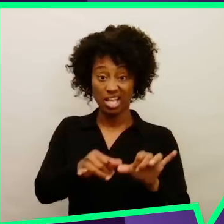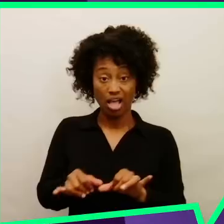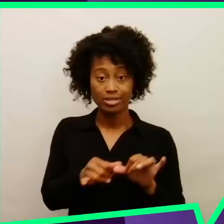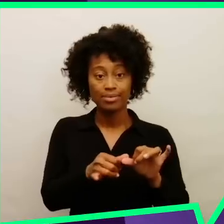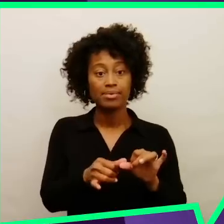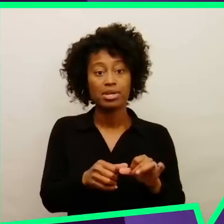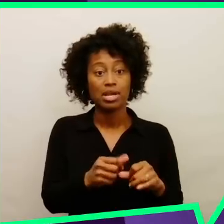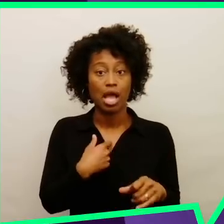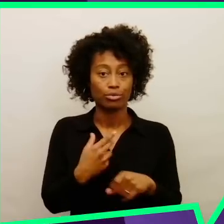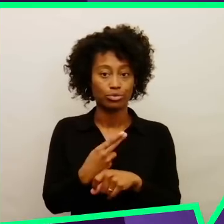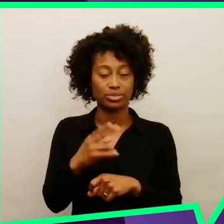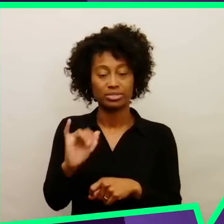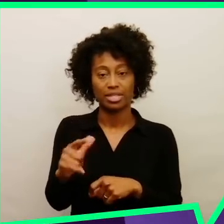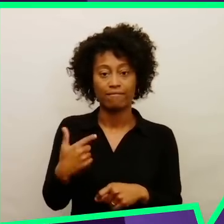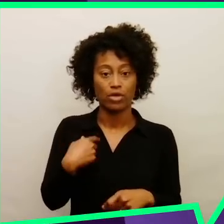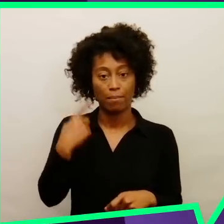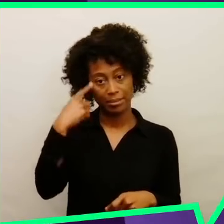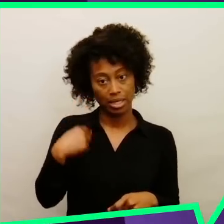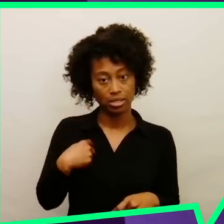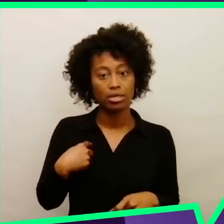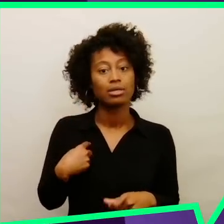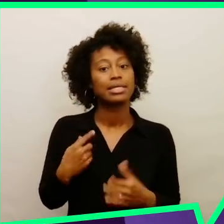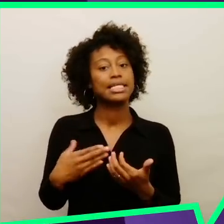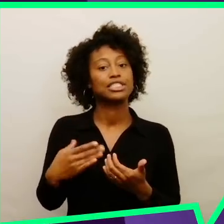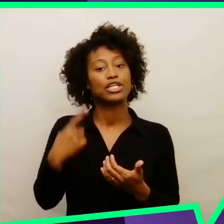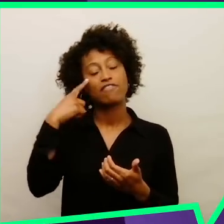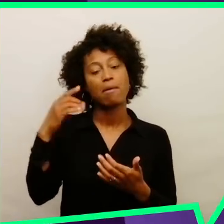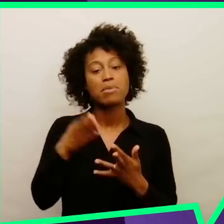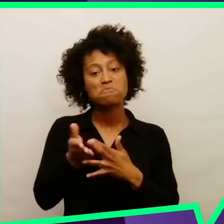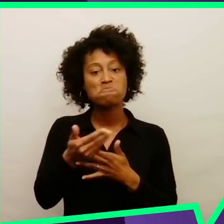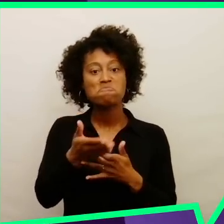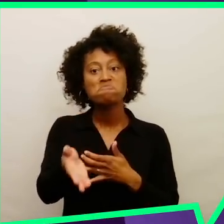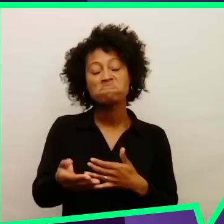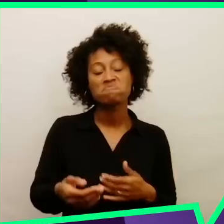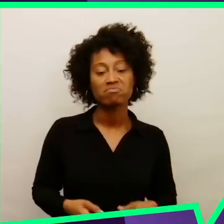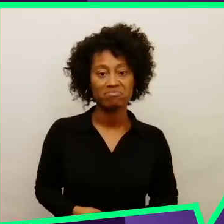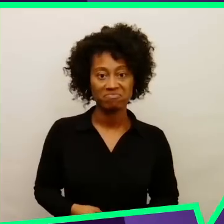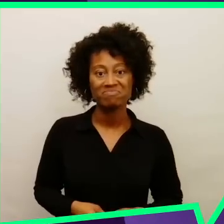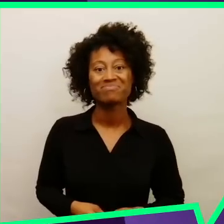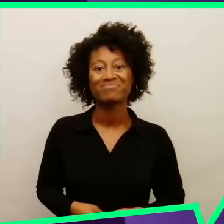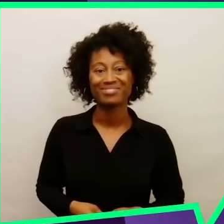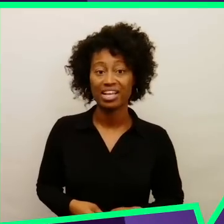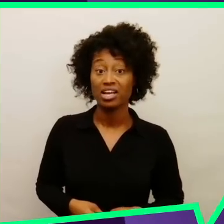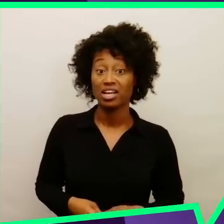This is my Thumbstick Topper. You can get different sizes.